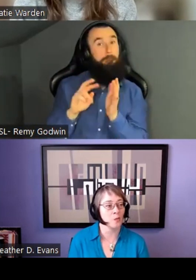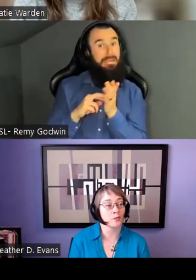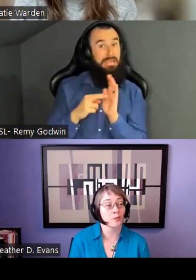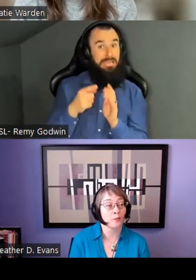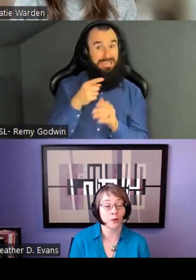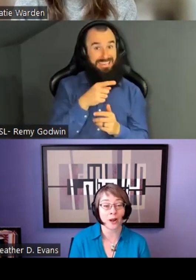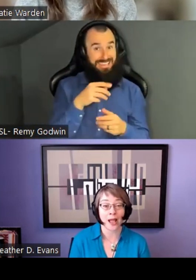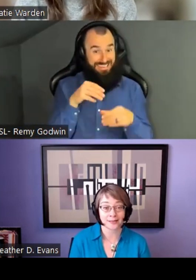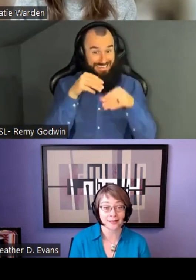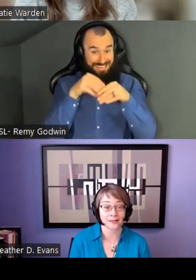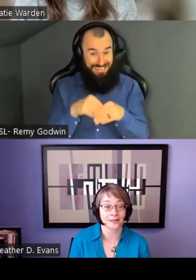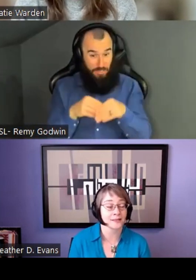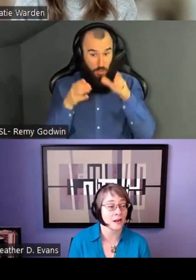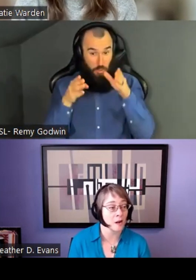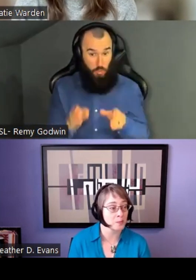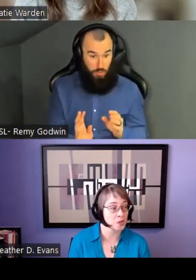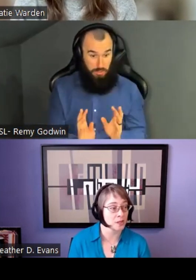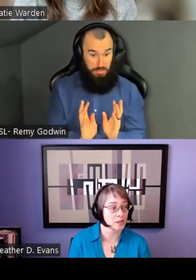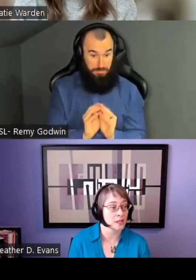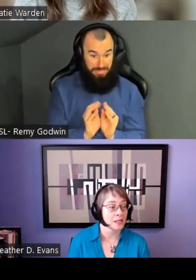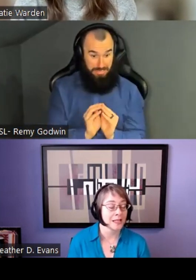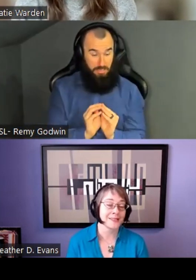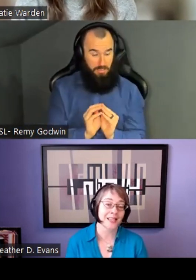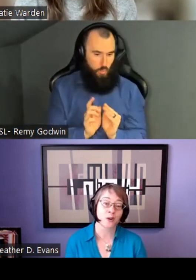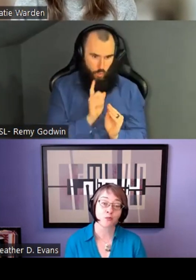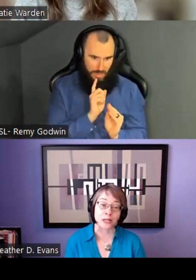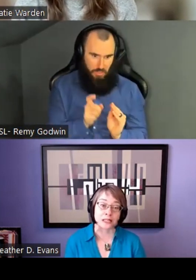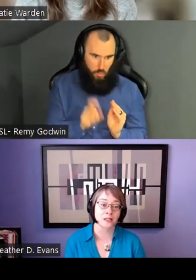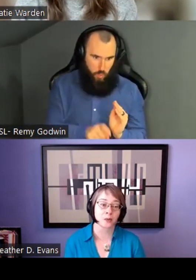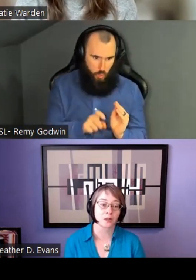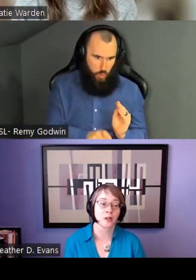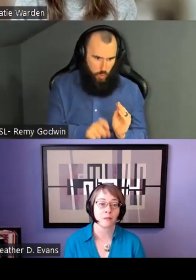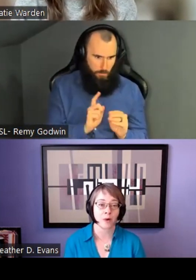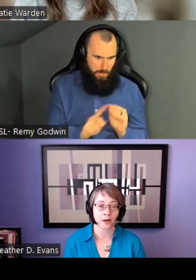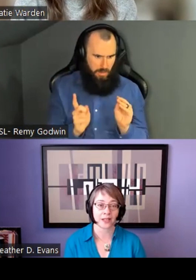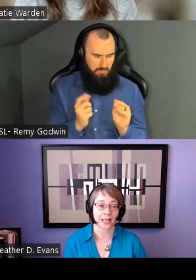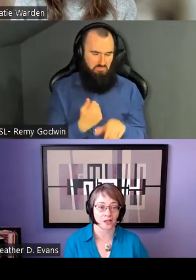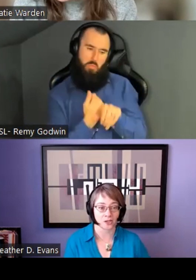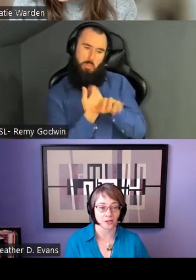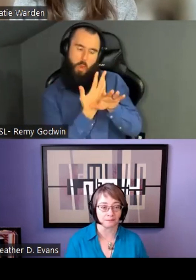with remote access as an option, is that a reasonable modification?